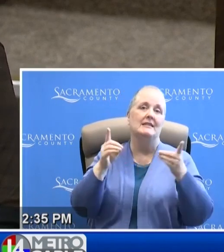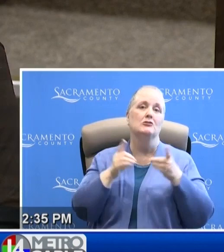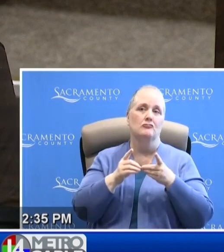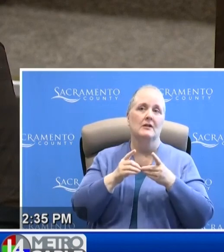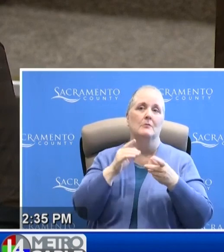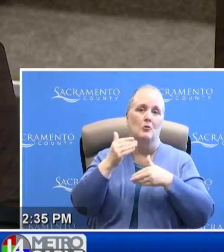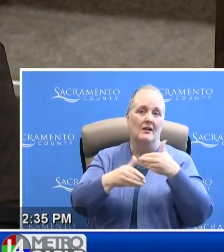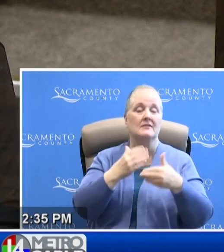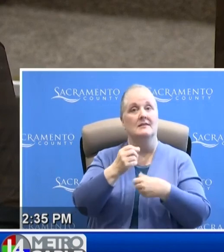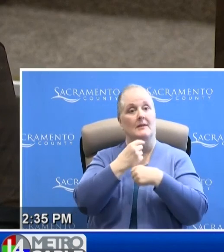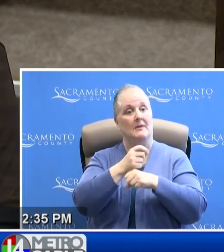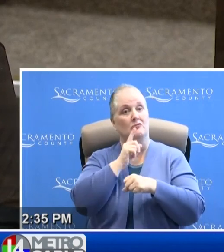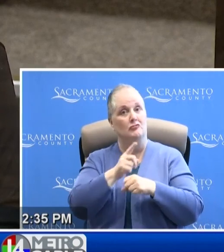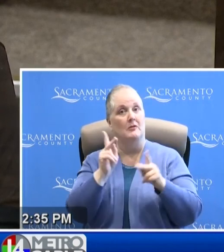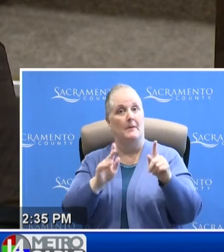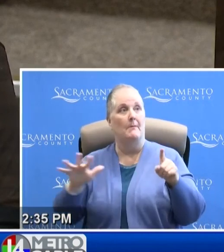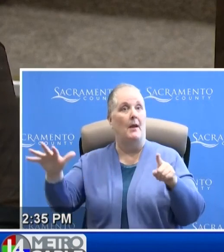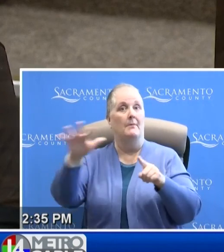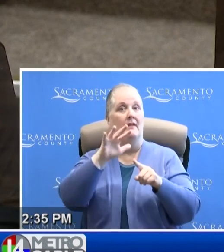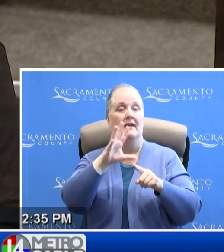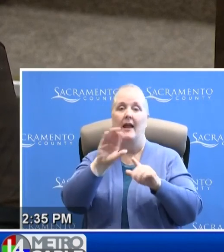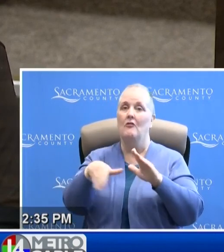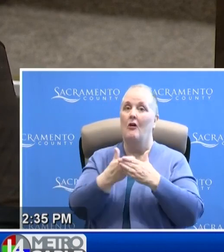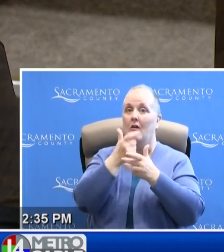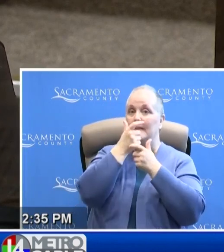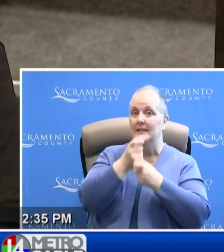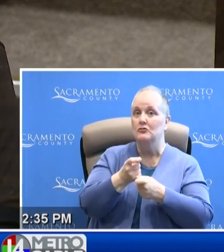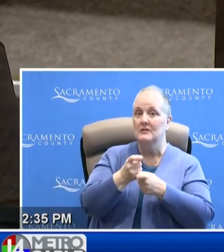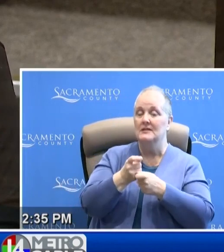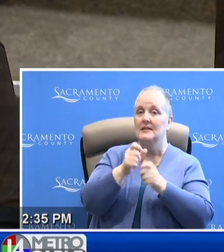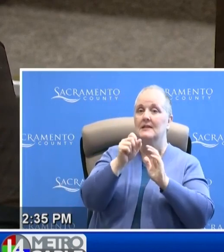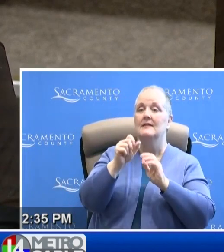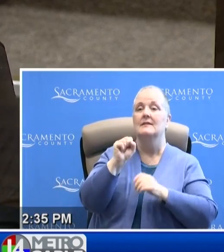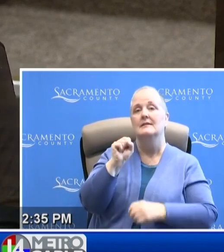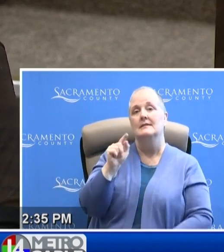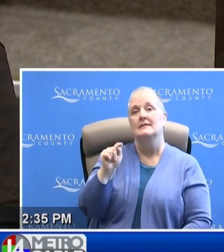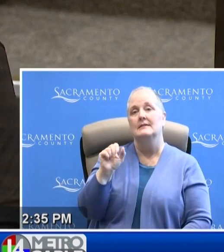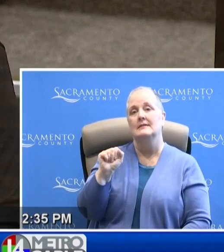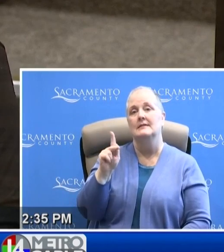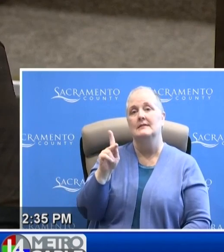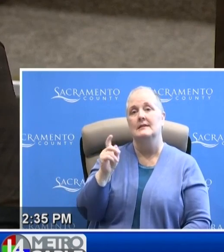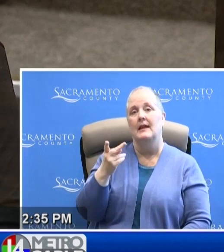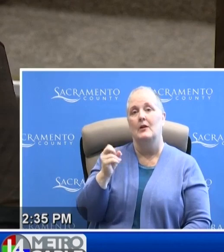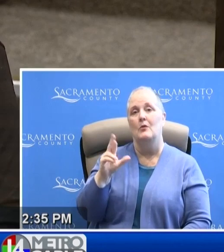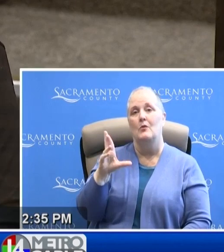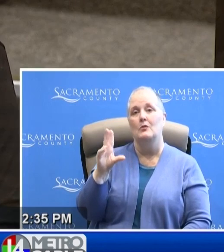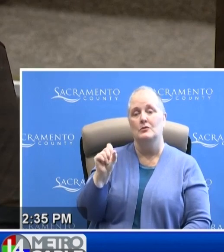and ensuring that the public and all interested stakeholders were well informed and provided